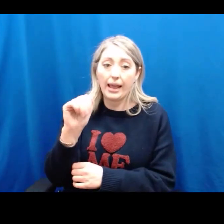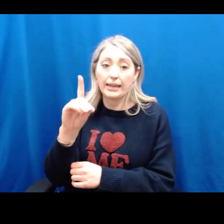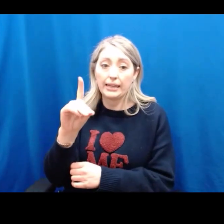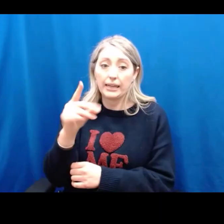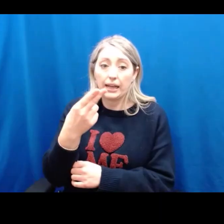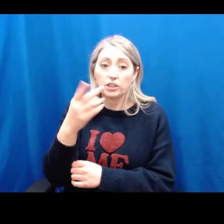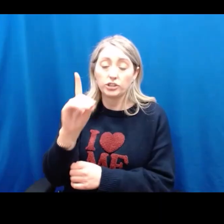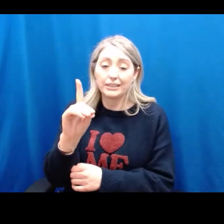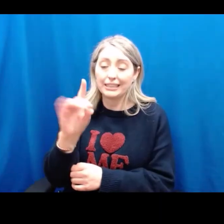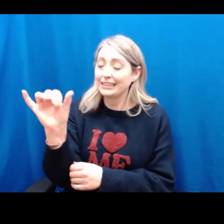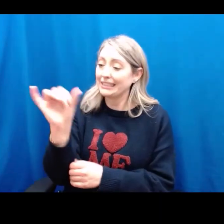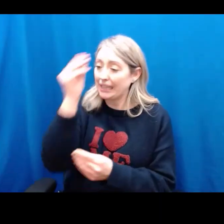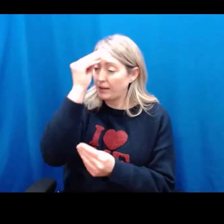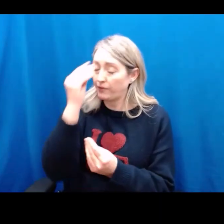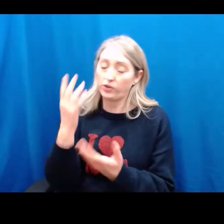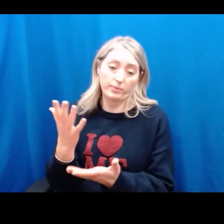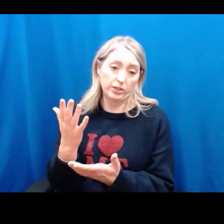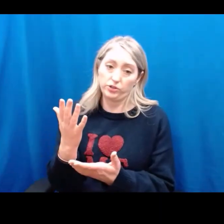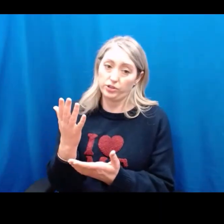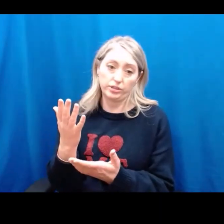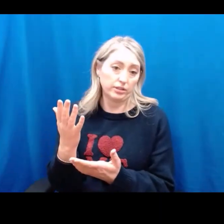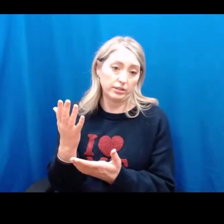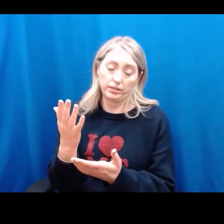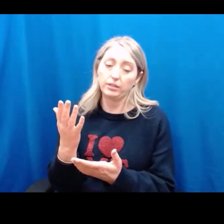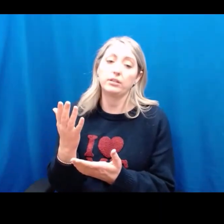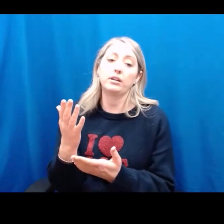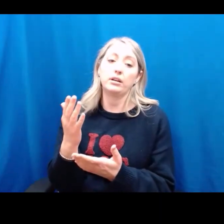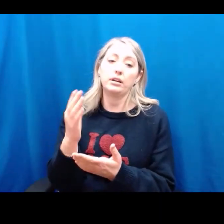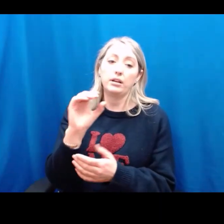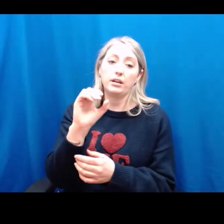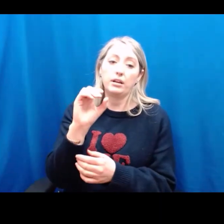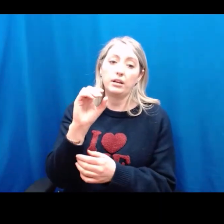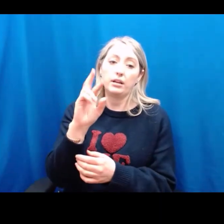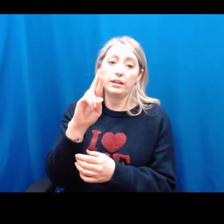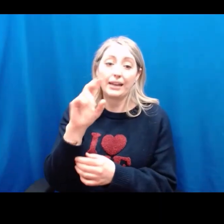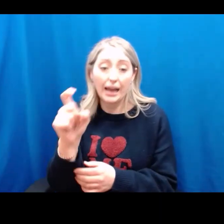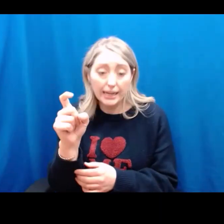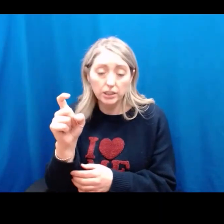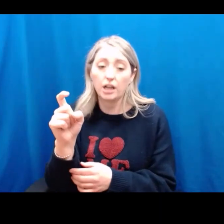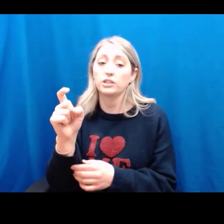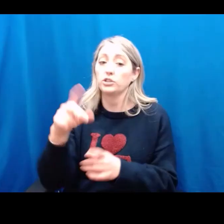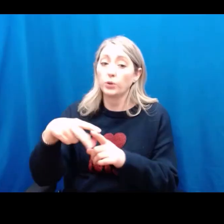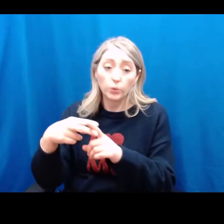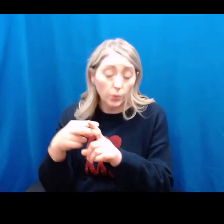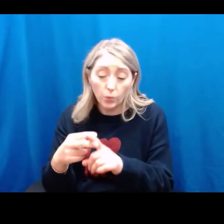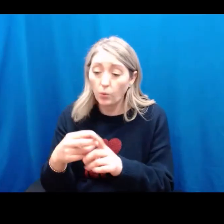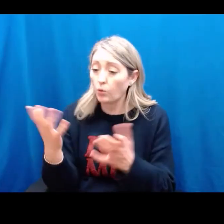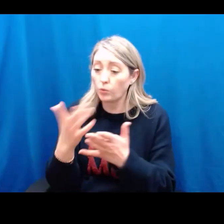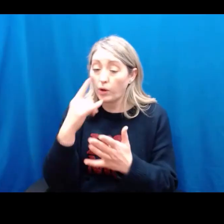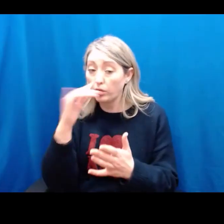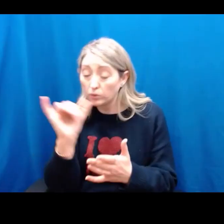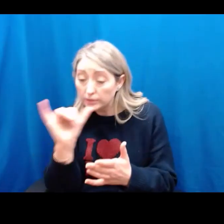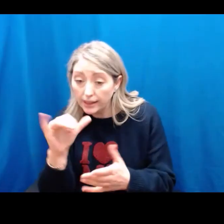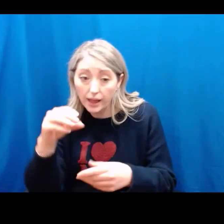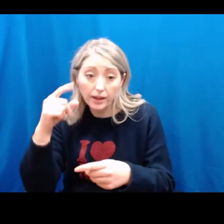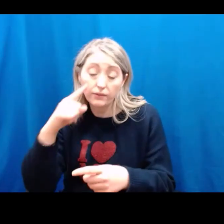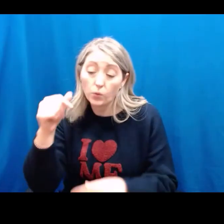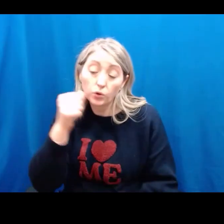information. Here's the ADHD diagnostic criteria. And here is what it looks like in girls. And here's the research for that